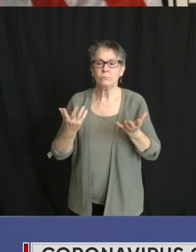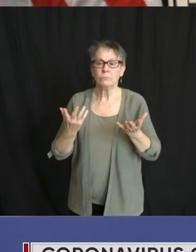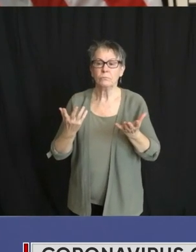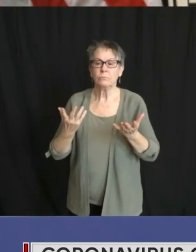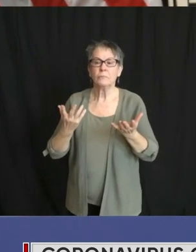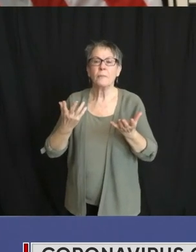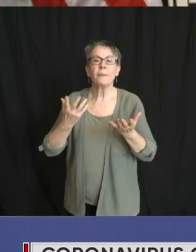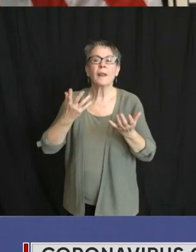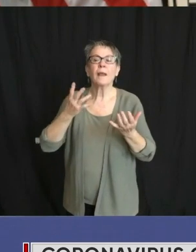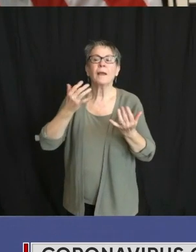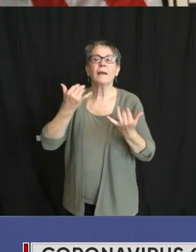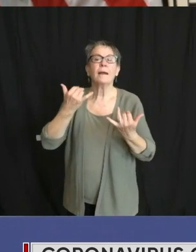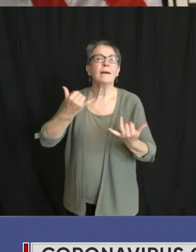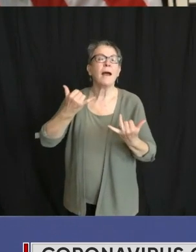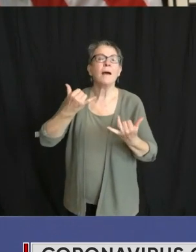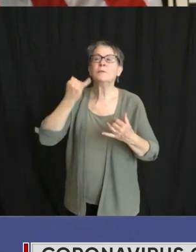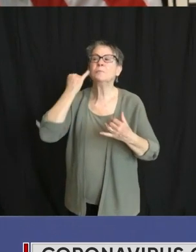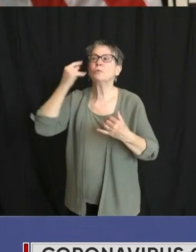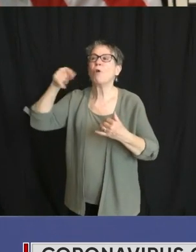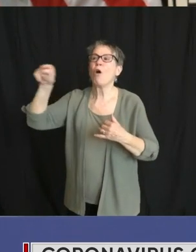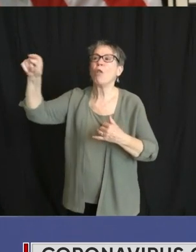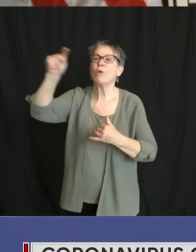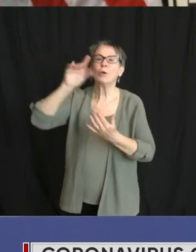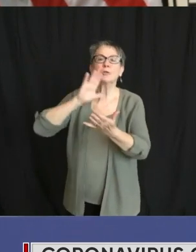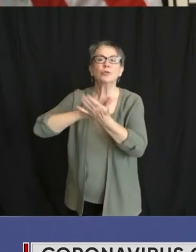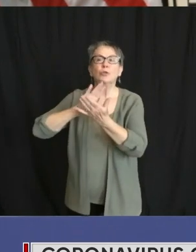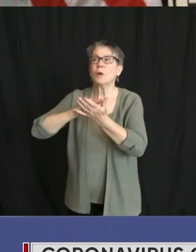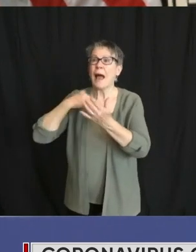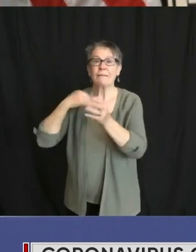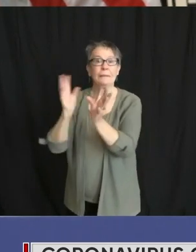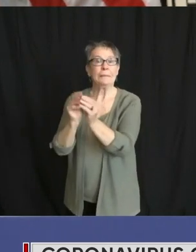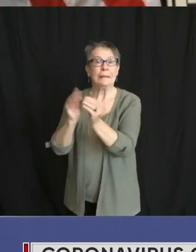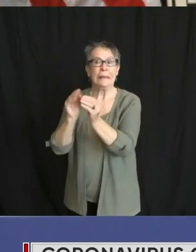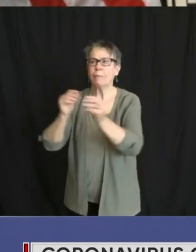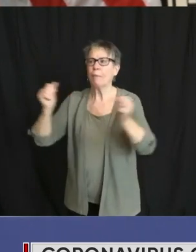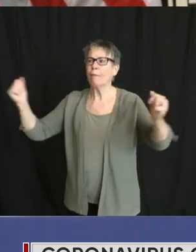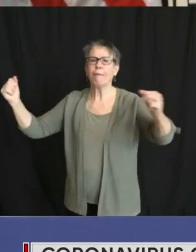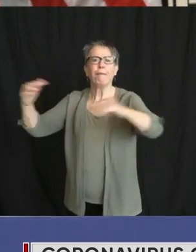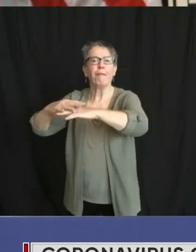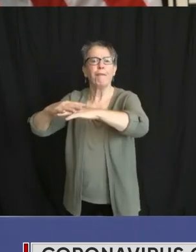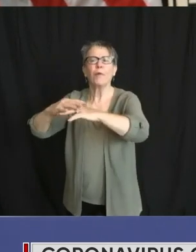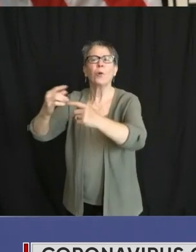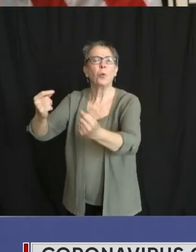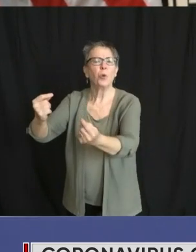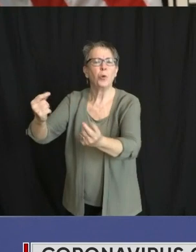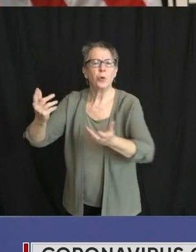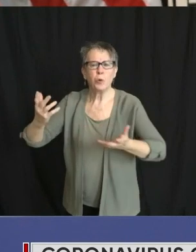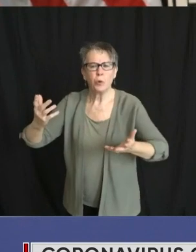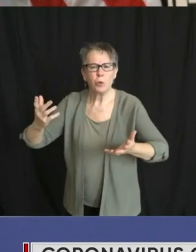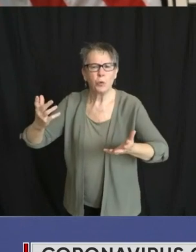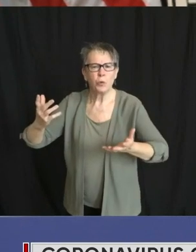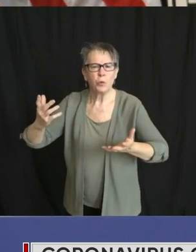TOOLS DO YOU HAVE IN RESPONSE IF THAT HAPPENS?